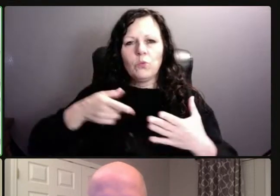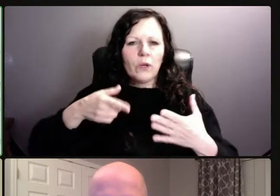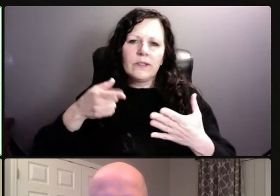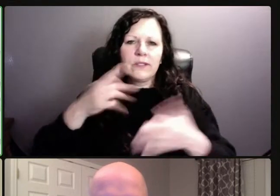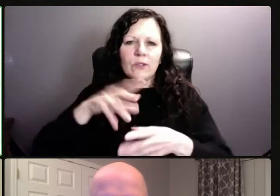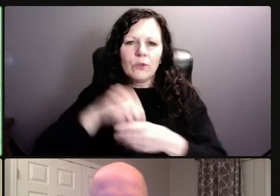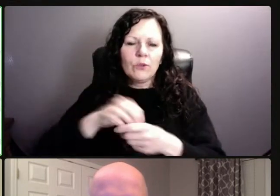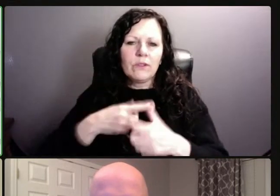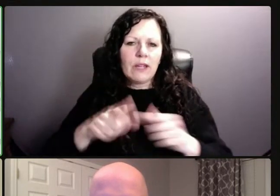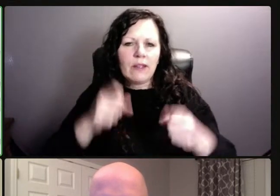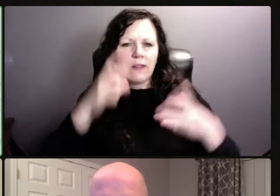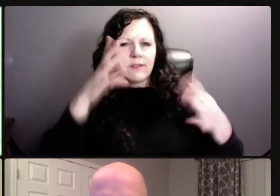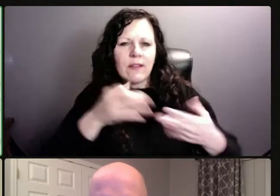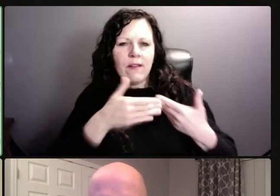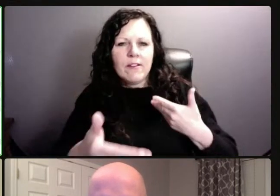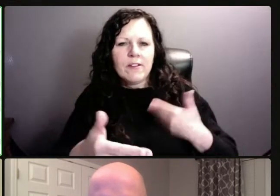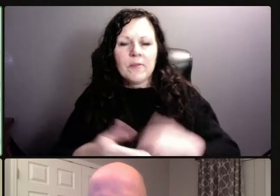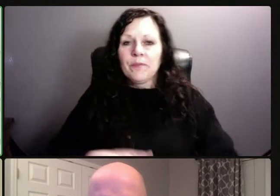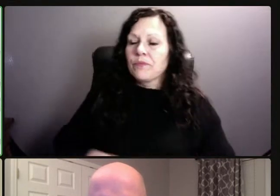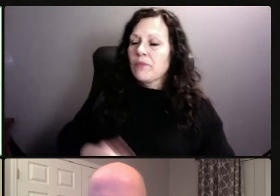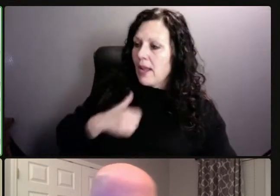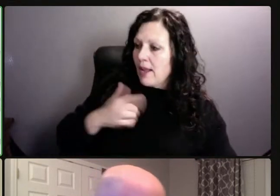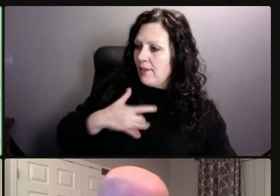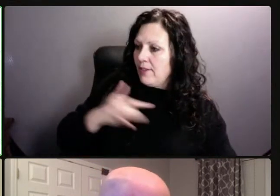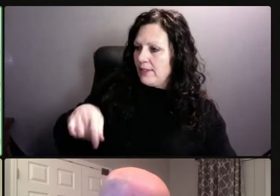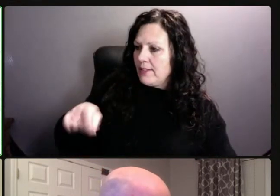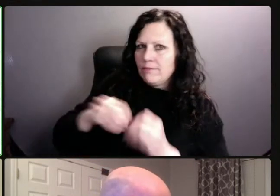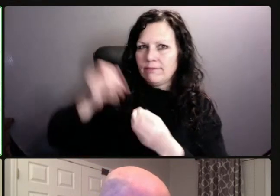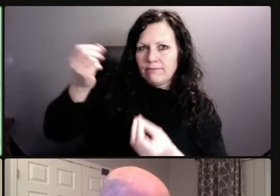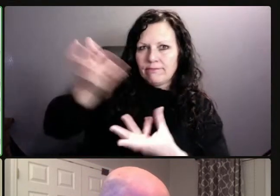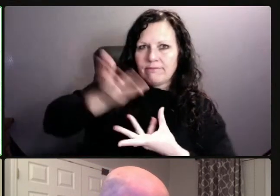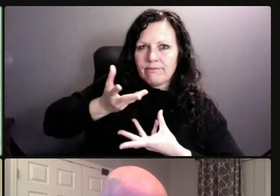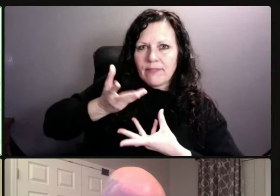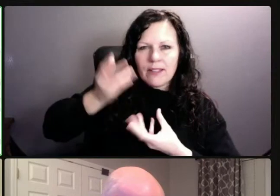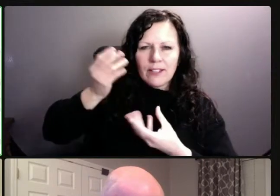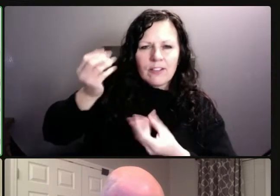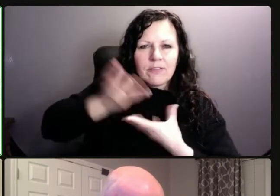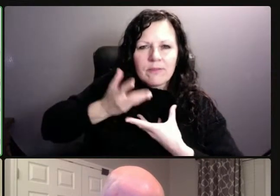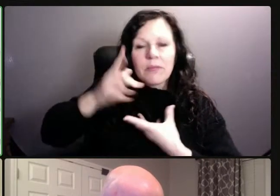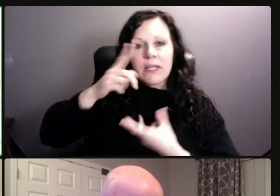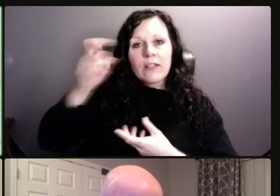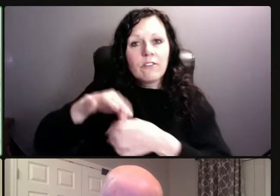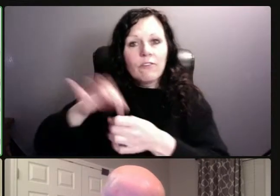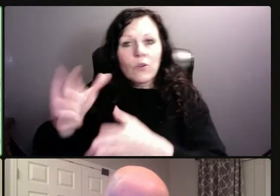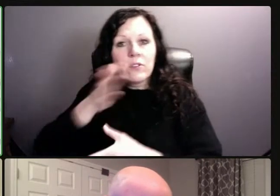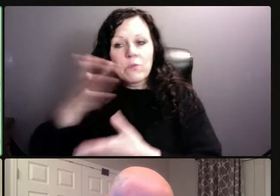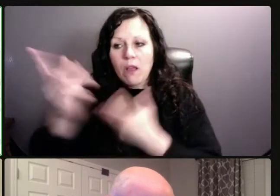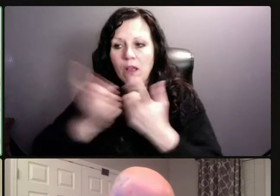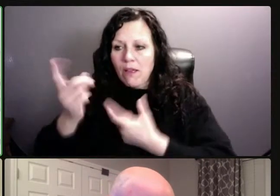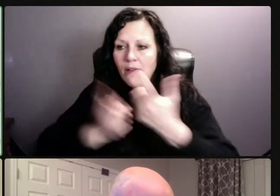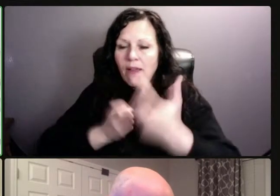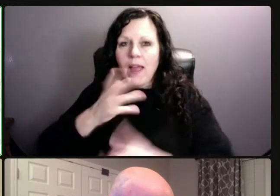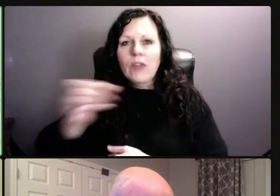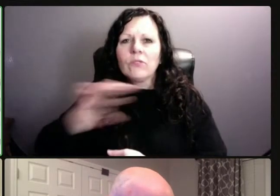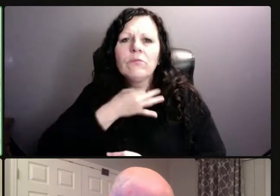DECISION. ALL RIGHT. THANK YOU.